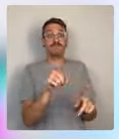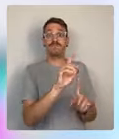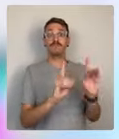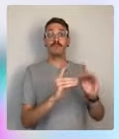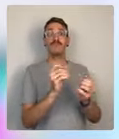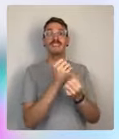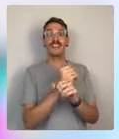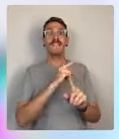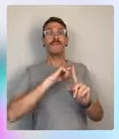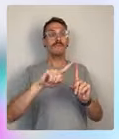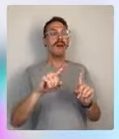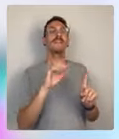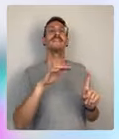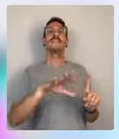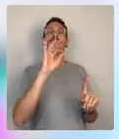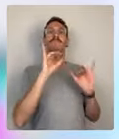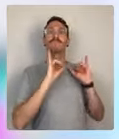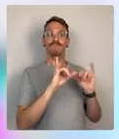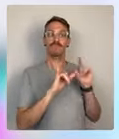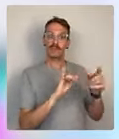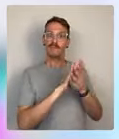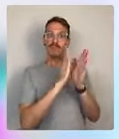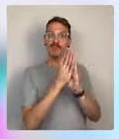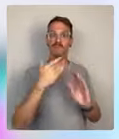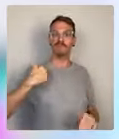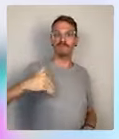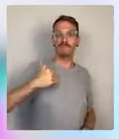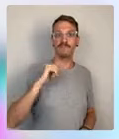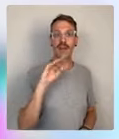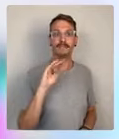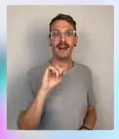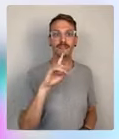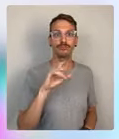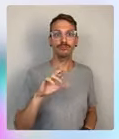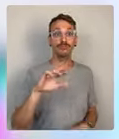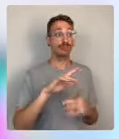beyond just keeping the community safe. We've found that they're acting now as ambassadors,